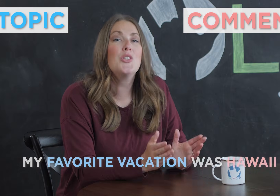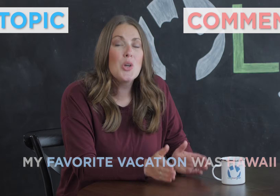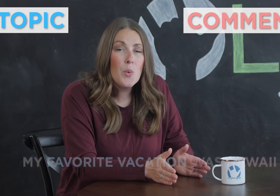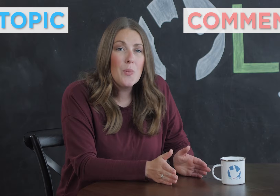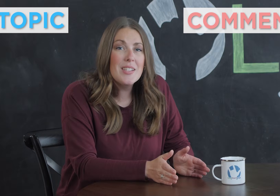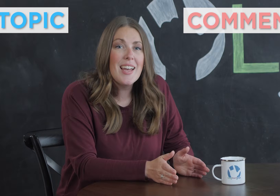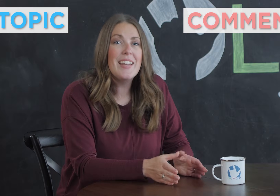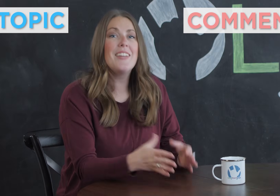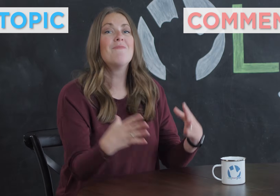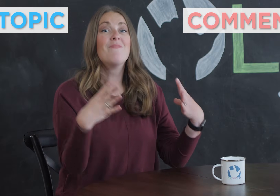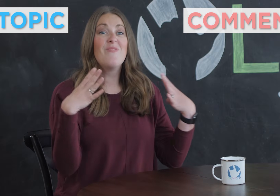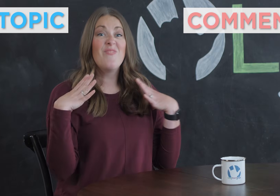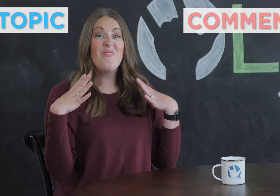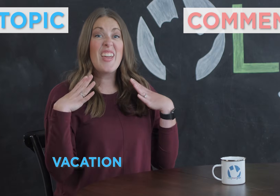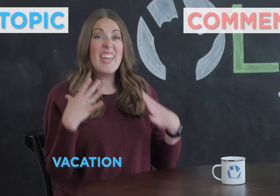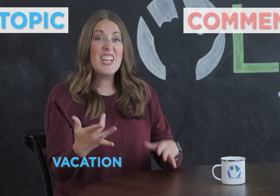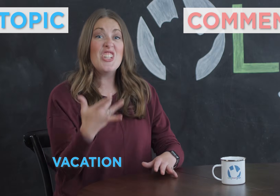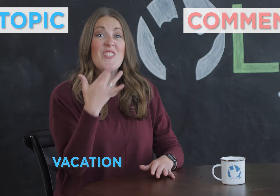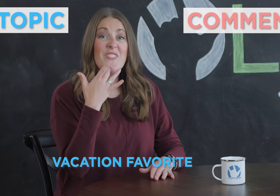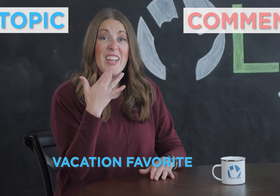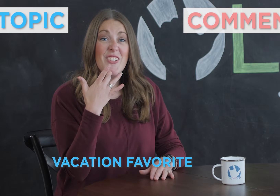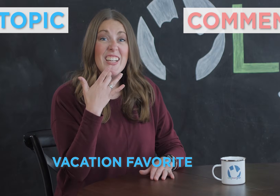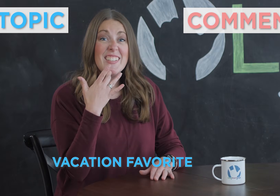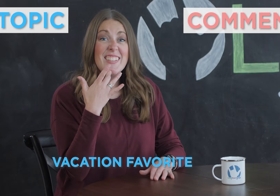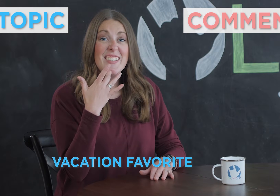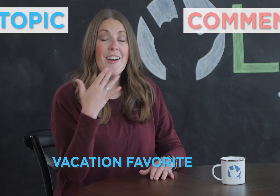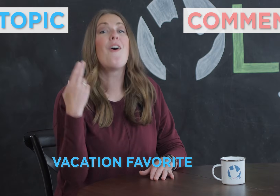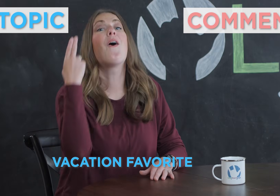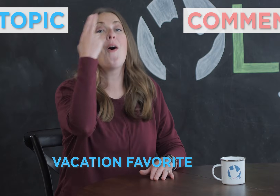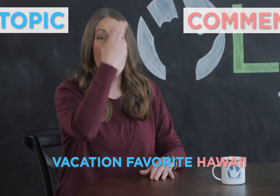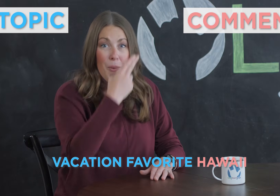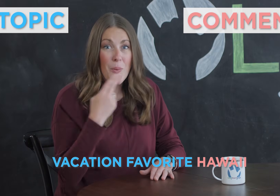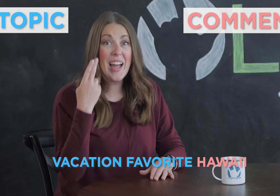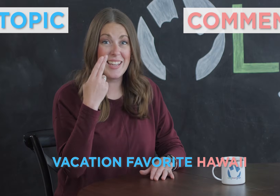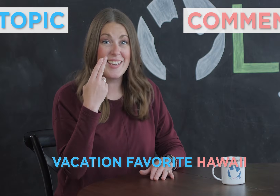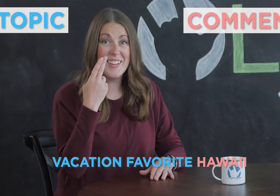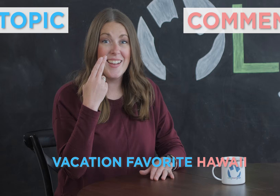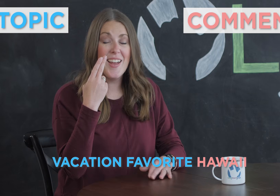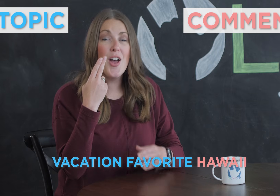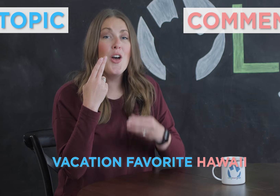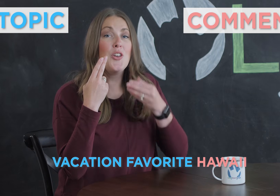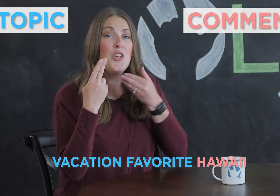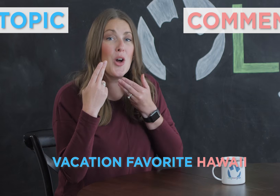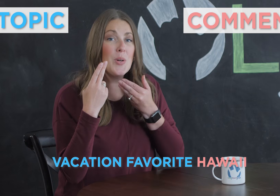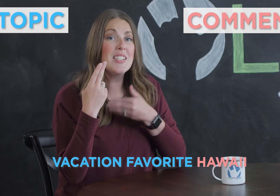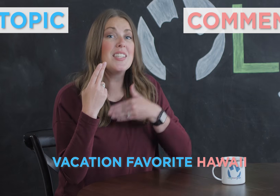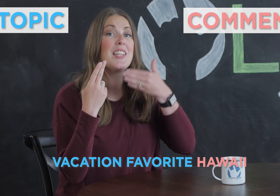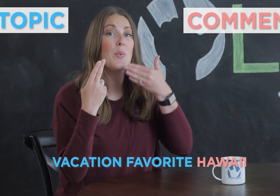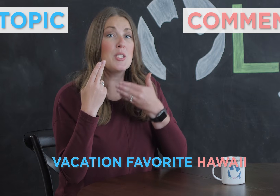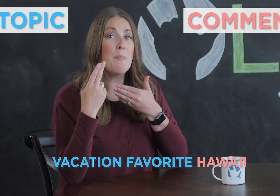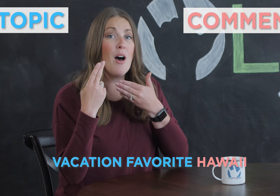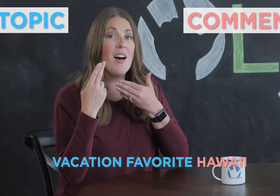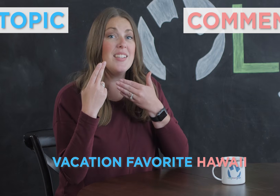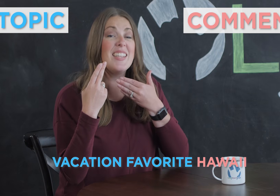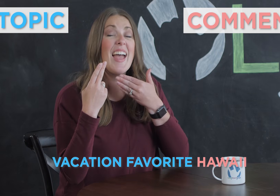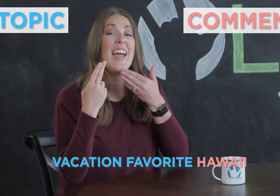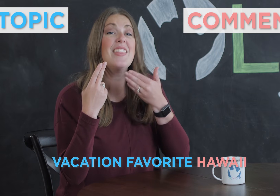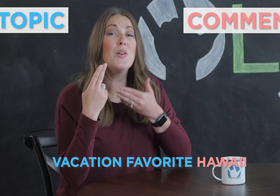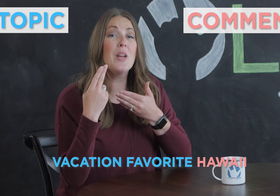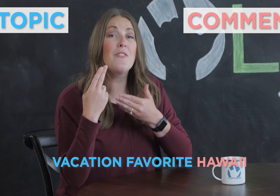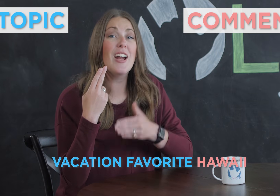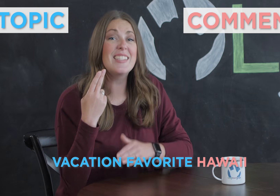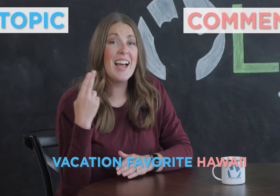So, we would sign it 'vacation favorite Hawaii.' Notice there was a pause and then whenever I